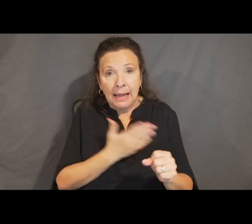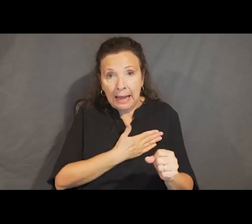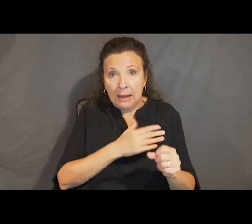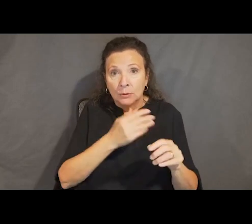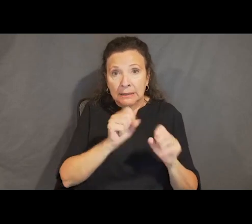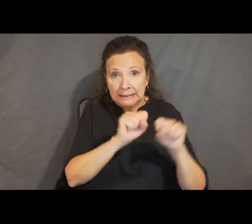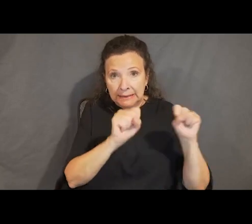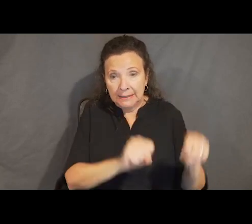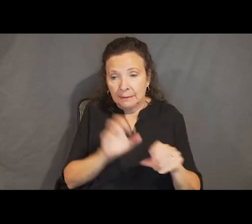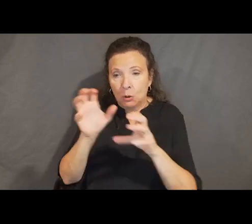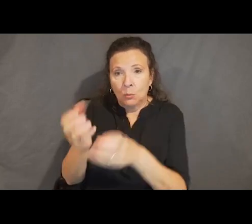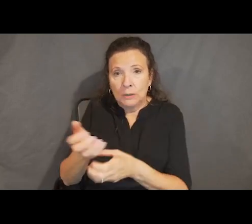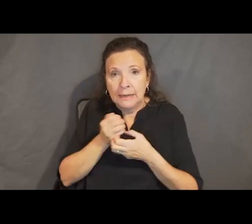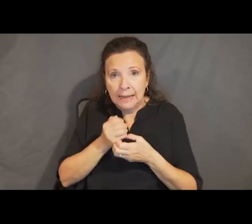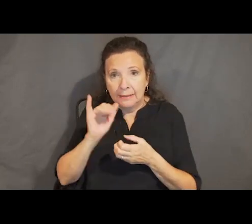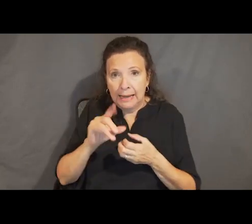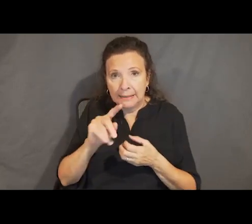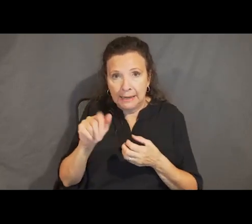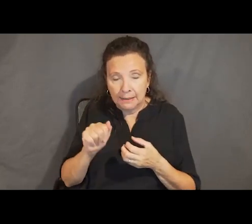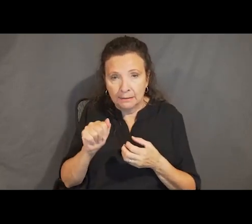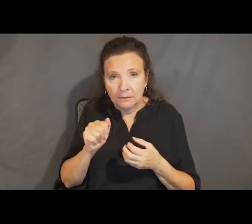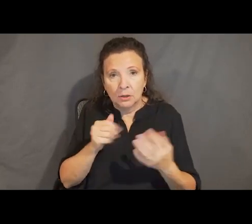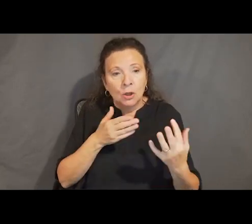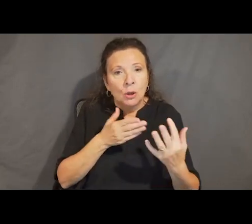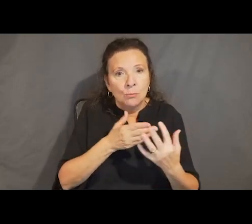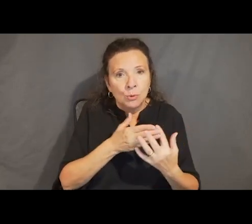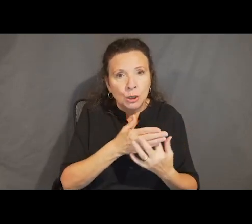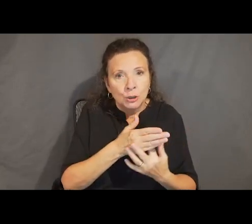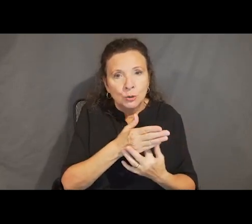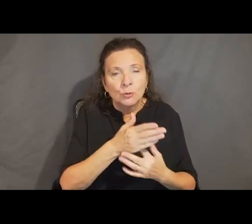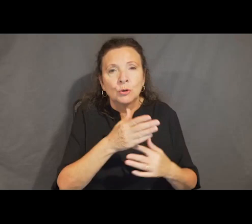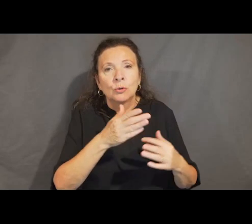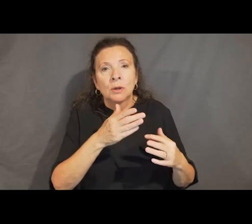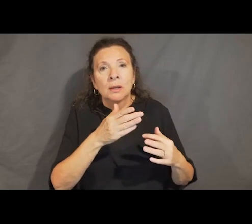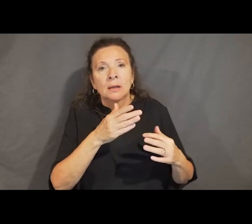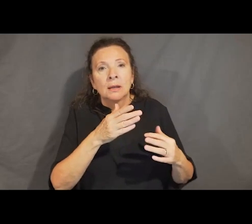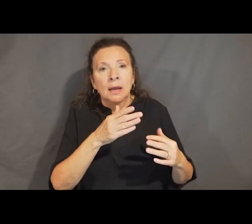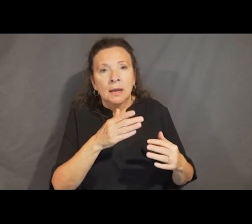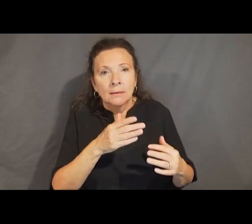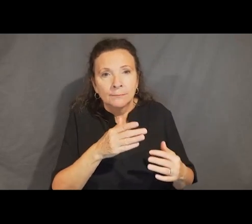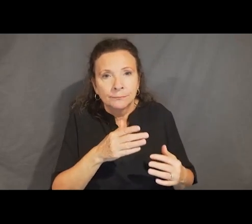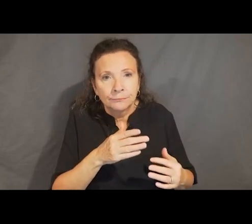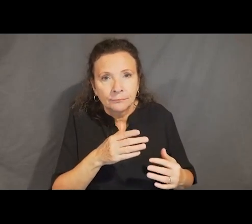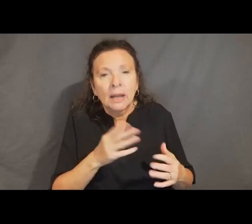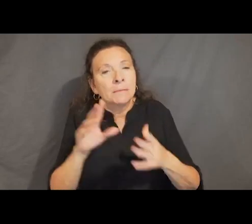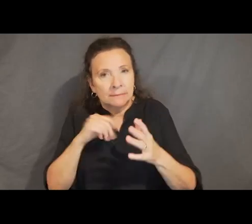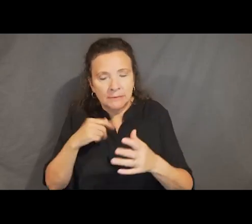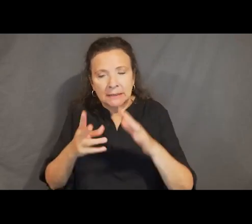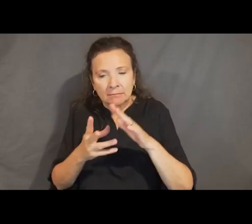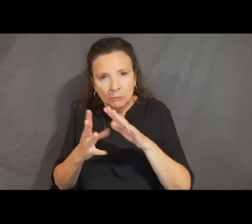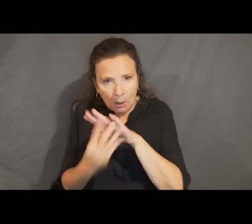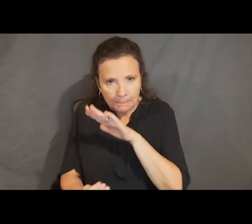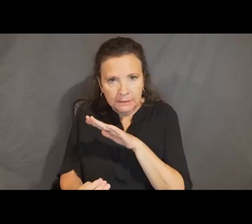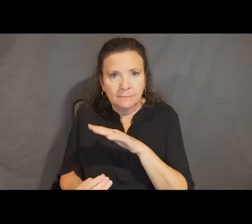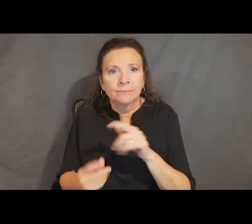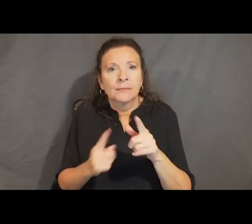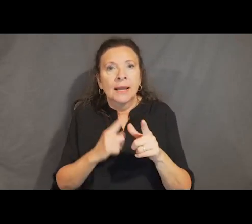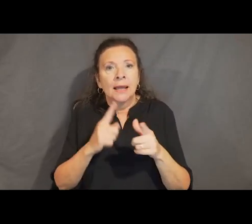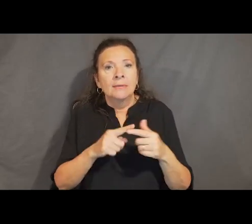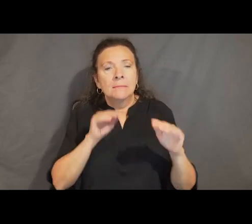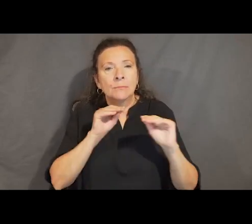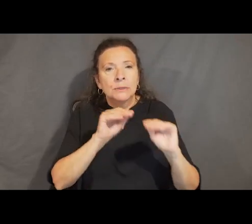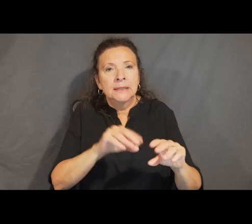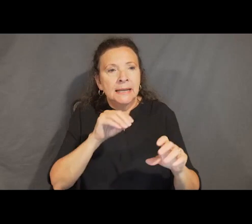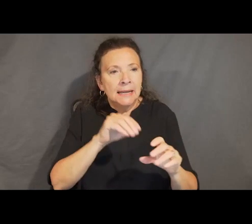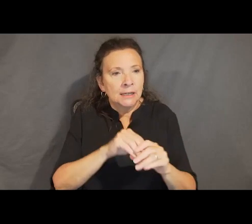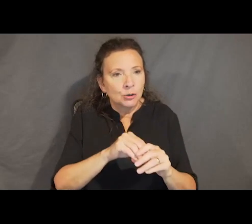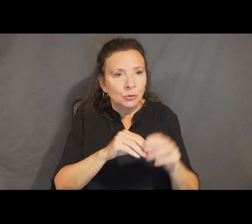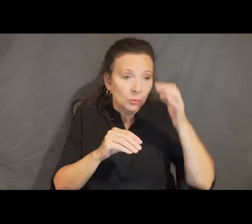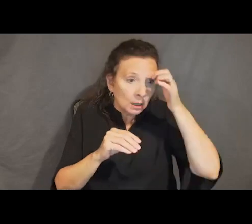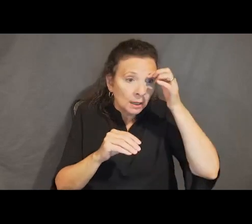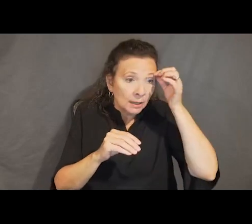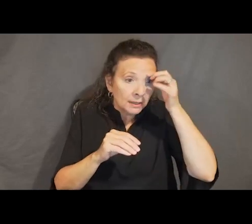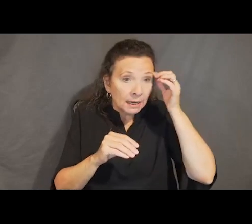vision model, and then we have humans correct the model and feed it back through so that the model